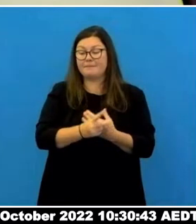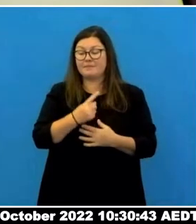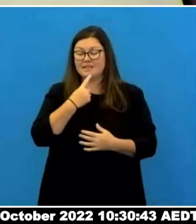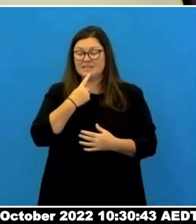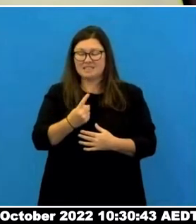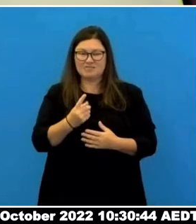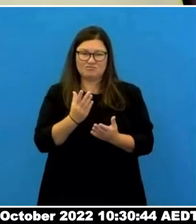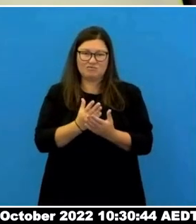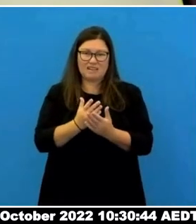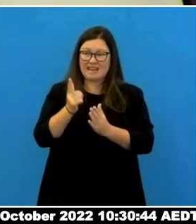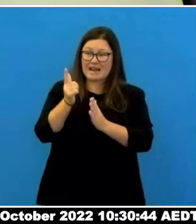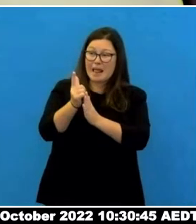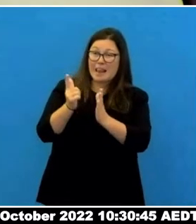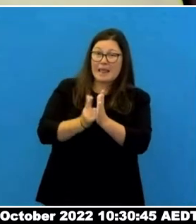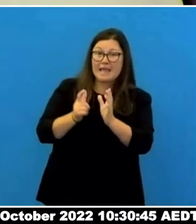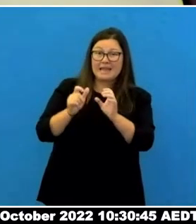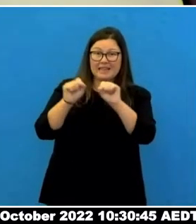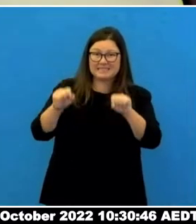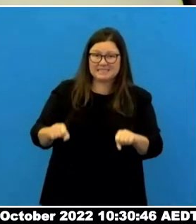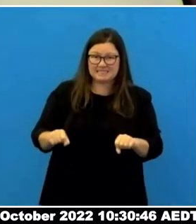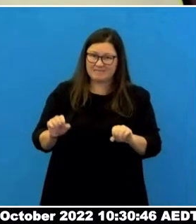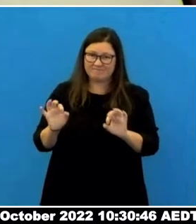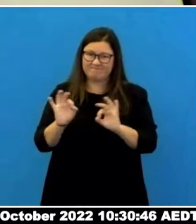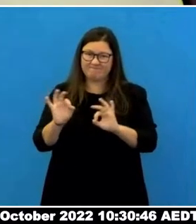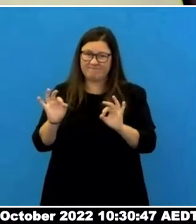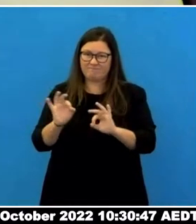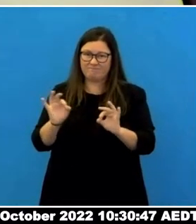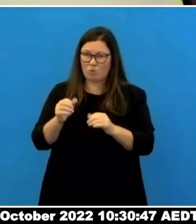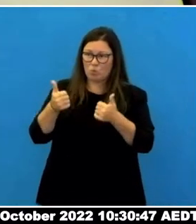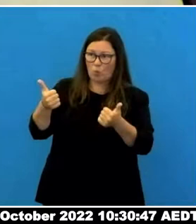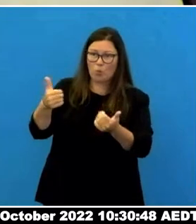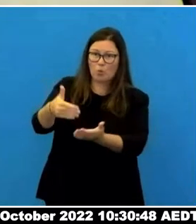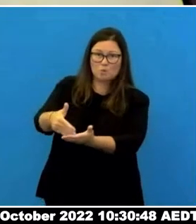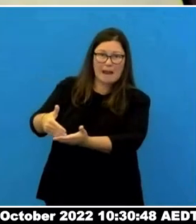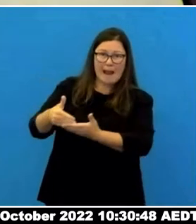to meaningfully address discrimination and barriers accessing legal protections